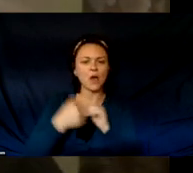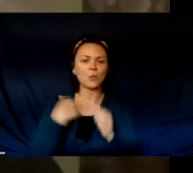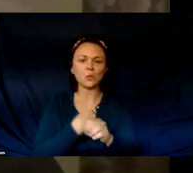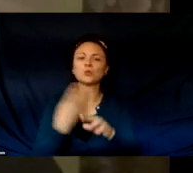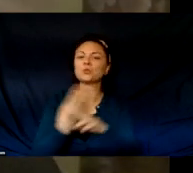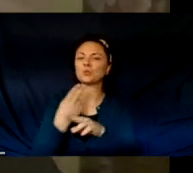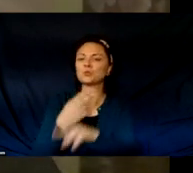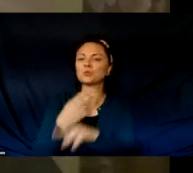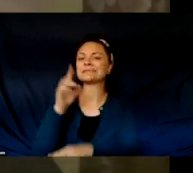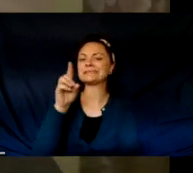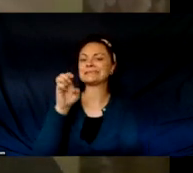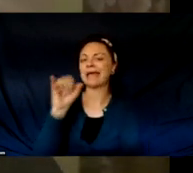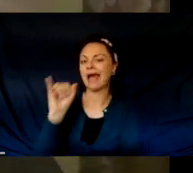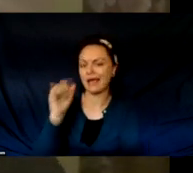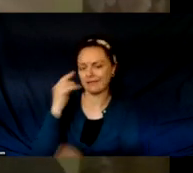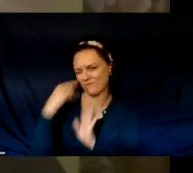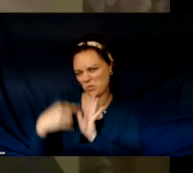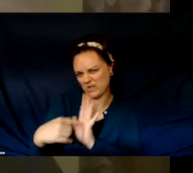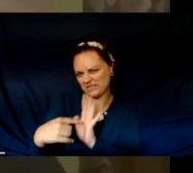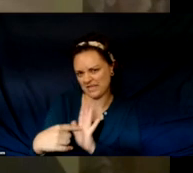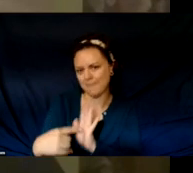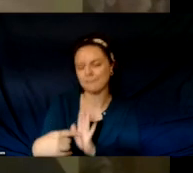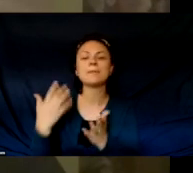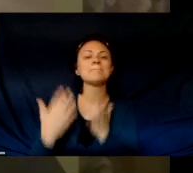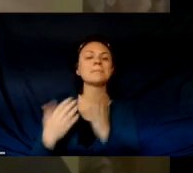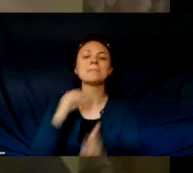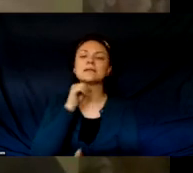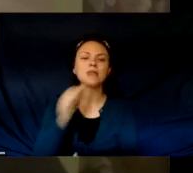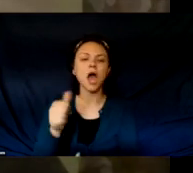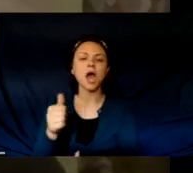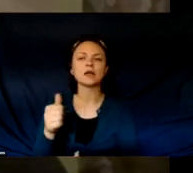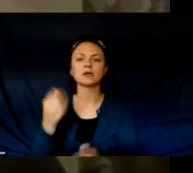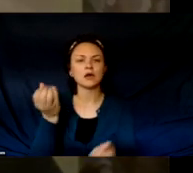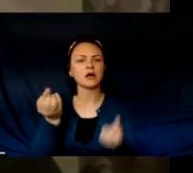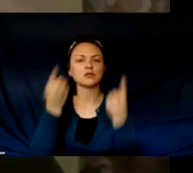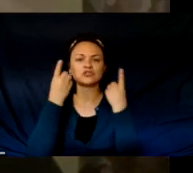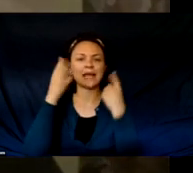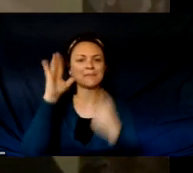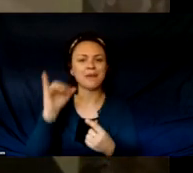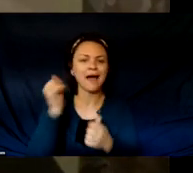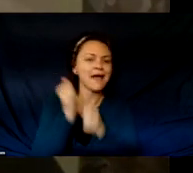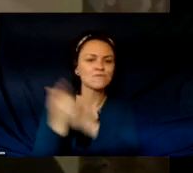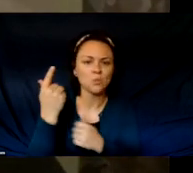may not be the mainstream defining what you mean by words.